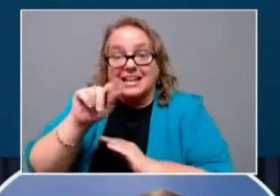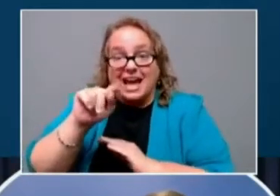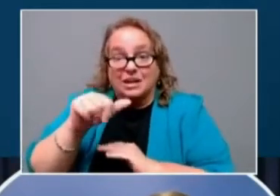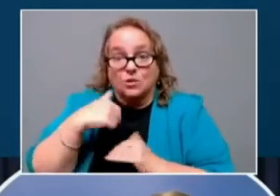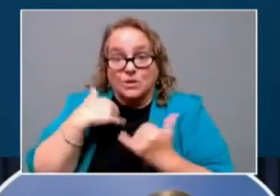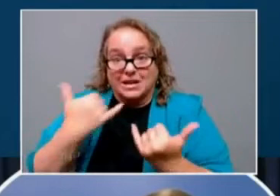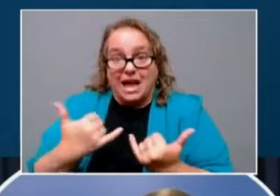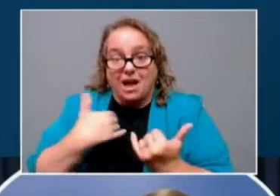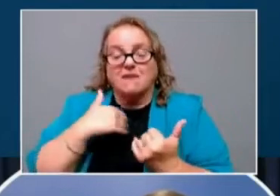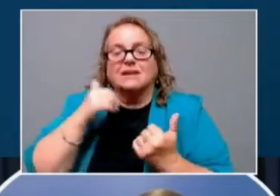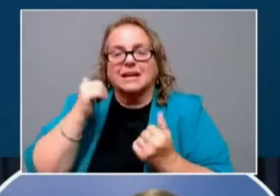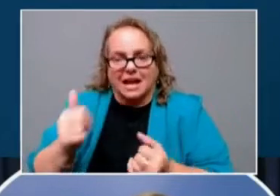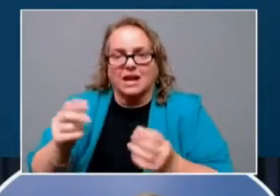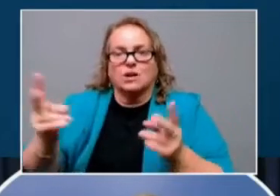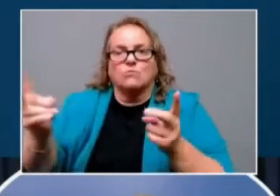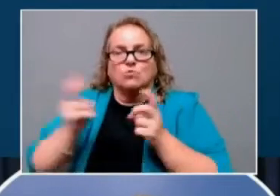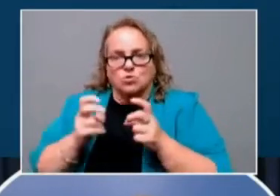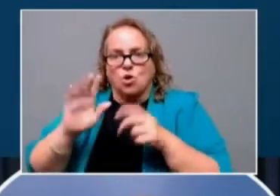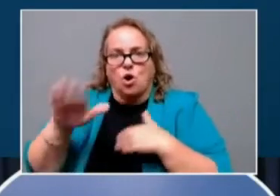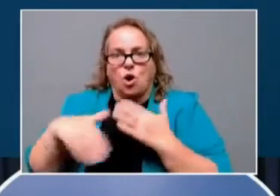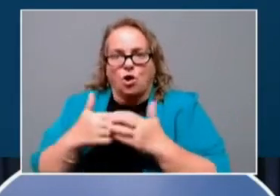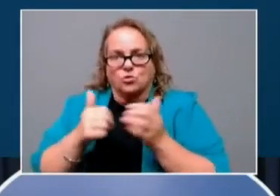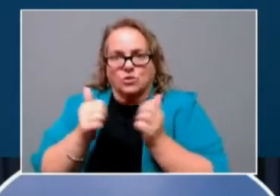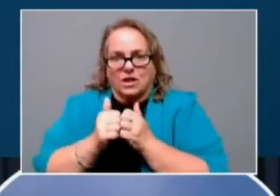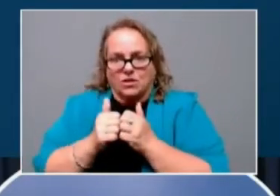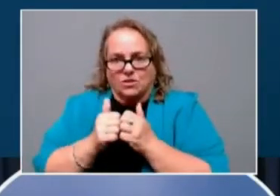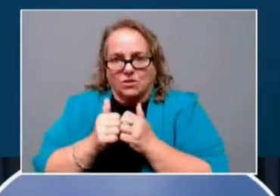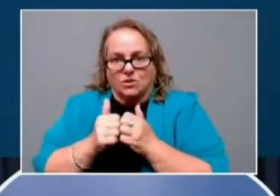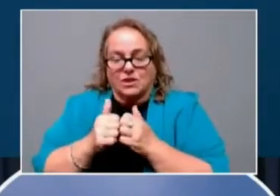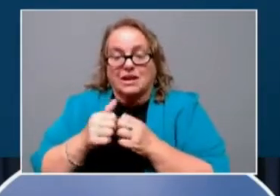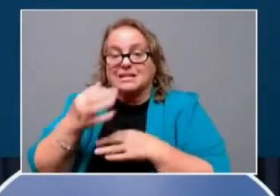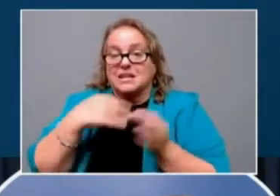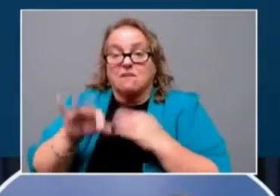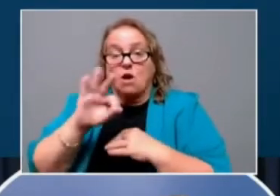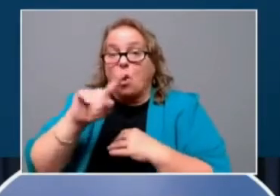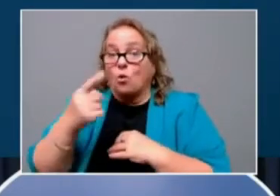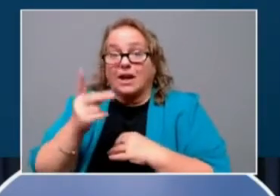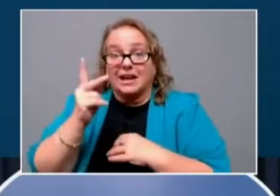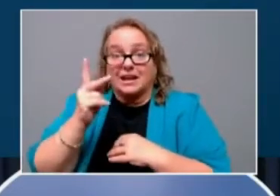people vaccinated in Kentucky were able to get you the number of Kentucky ins